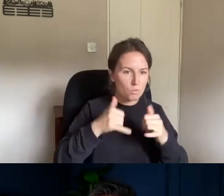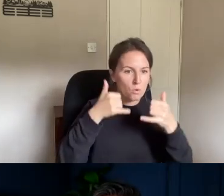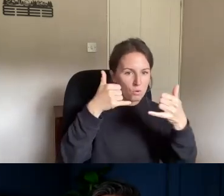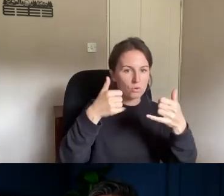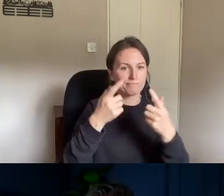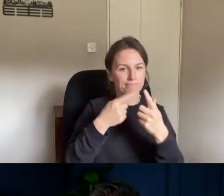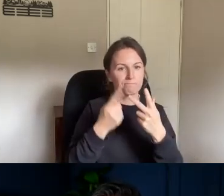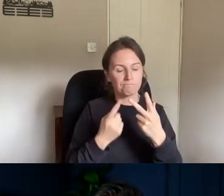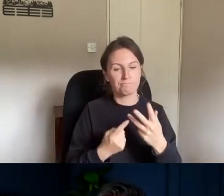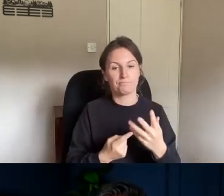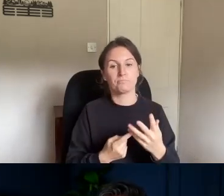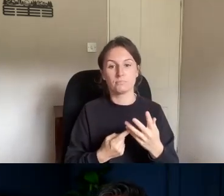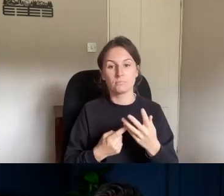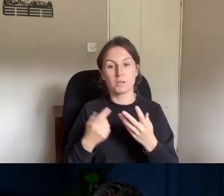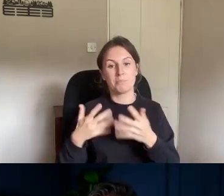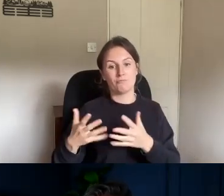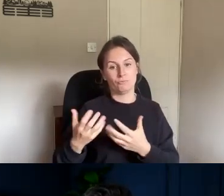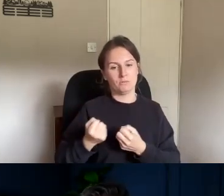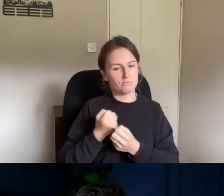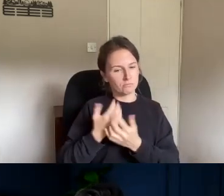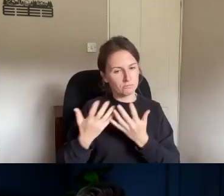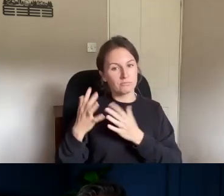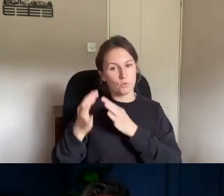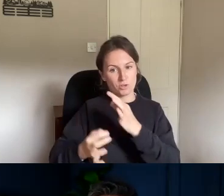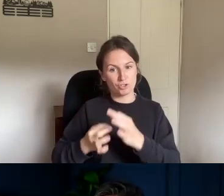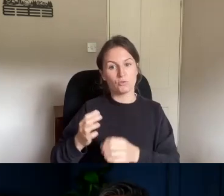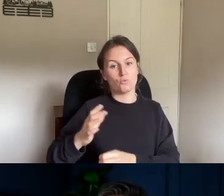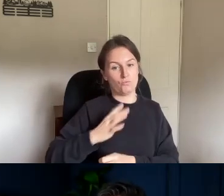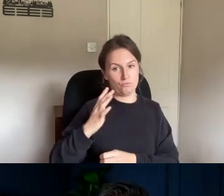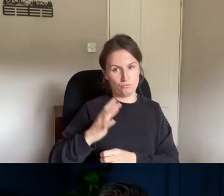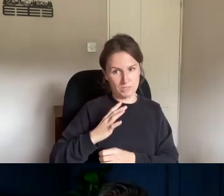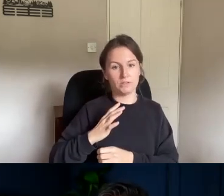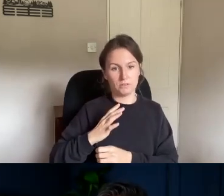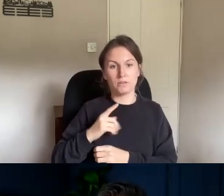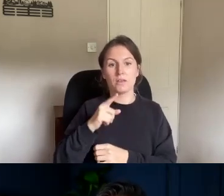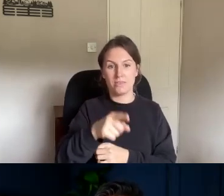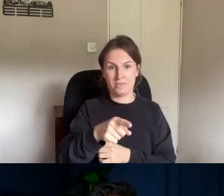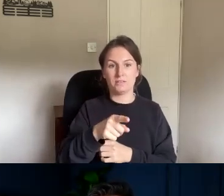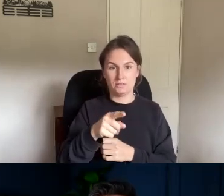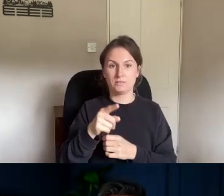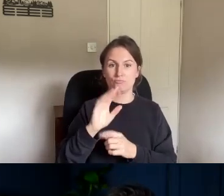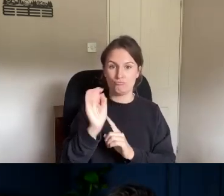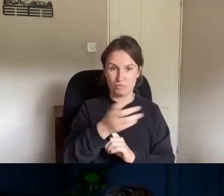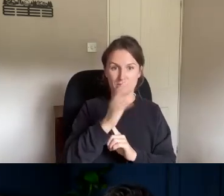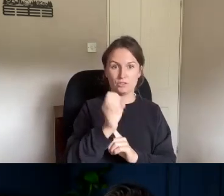We've received quite a few questions about it already, so we've created this content to address some of those questions, but if you do have any others,